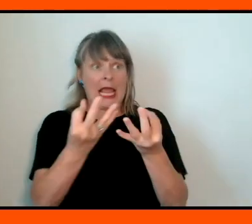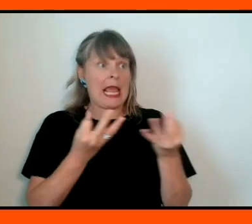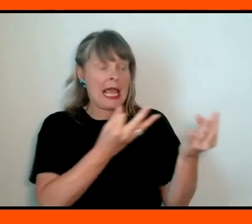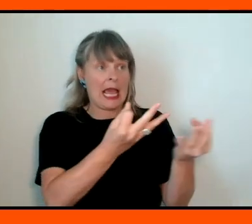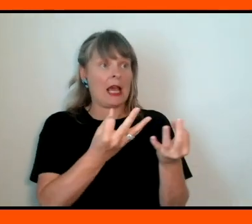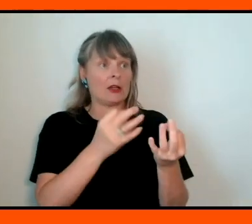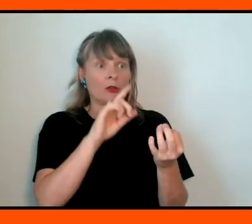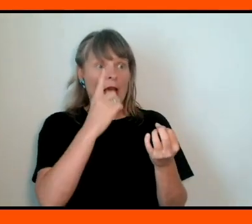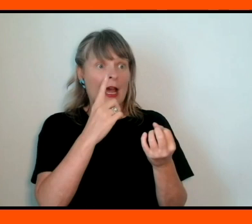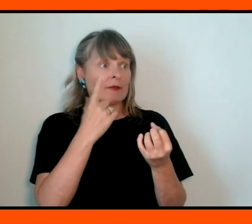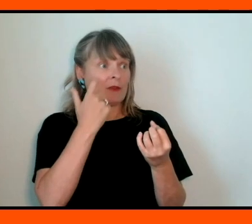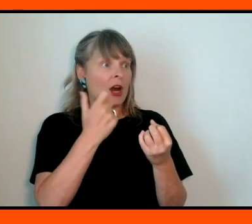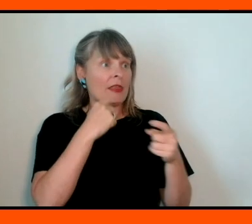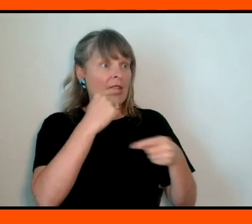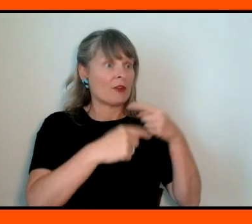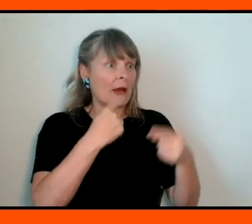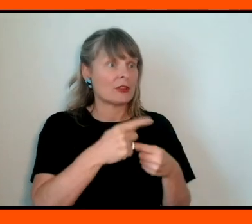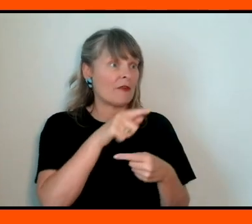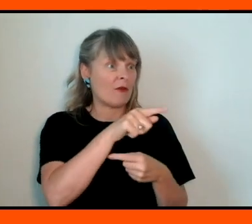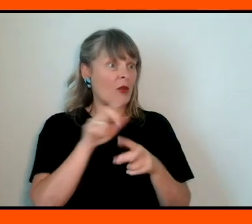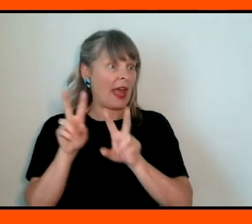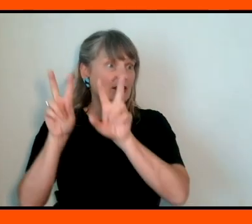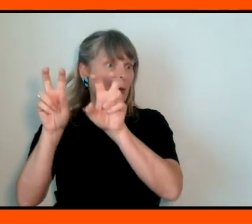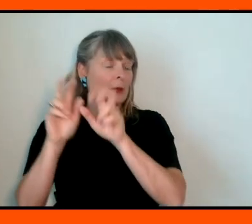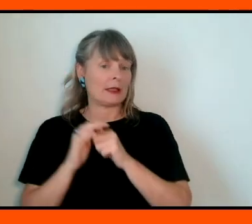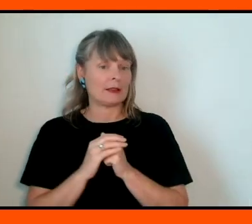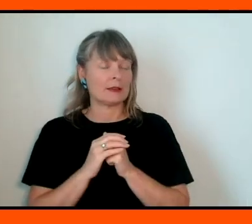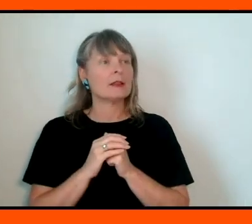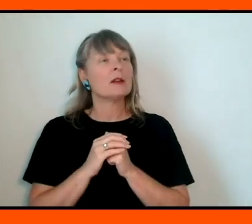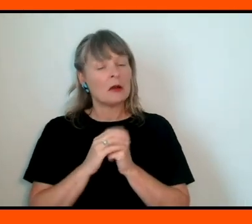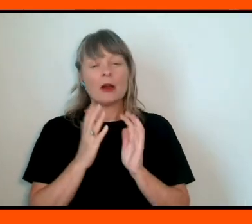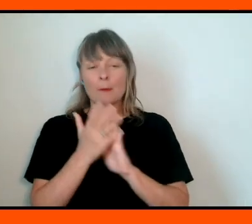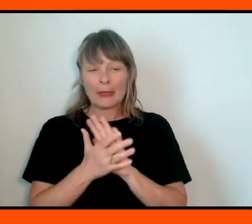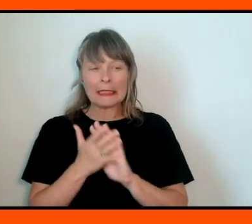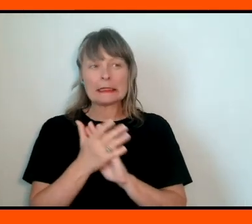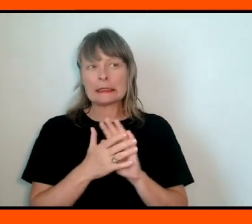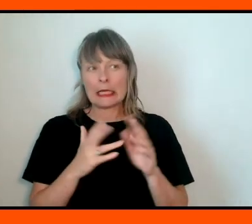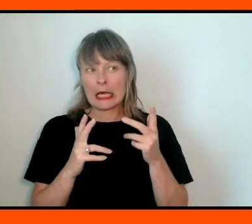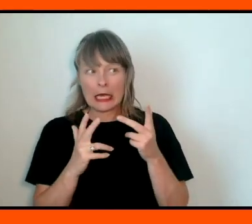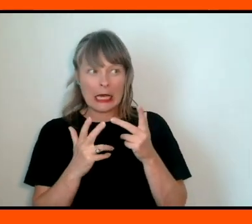It’s pretty self explanatory but here we consider whether there are other possibilities to provide you with that date